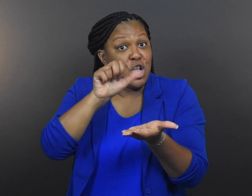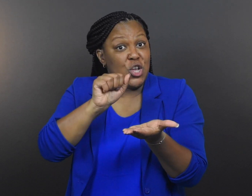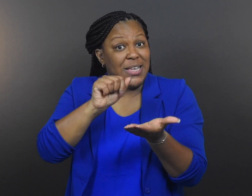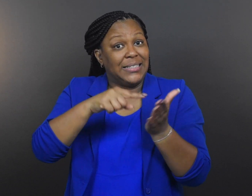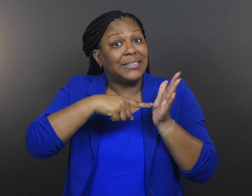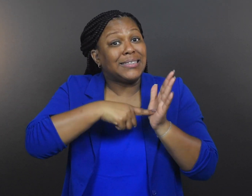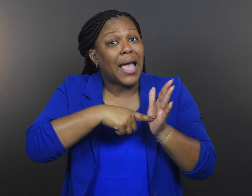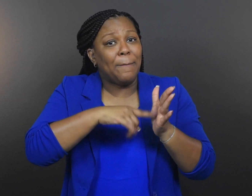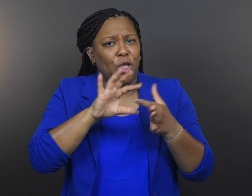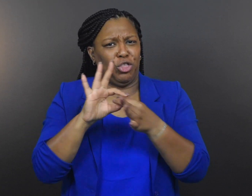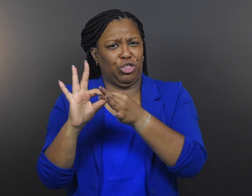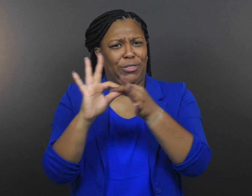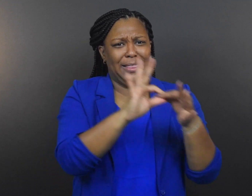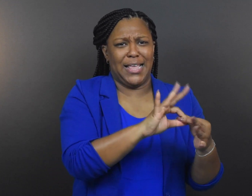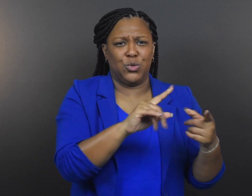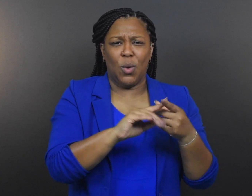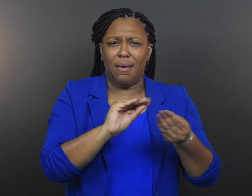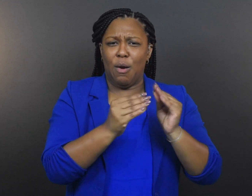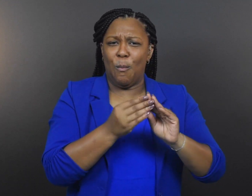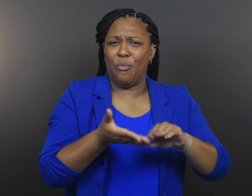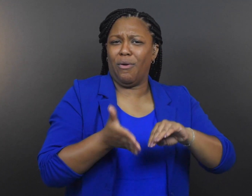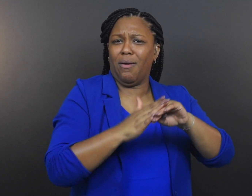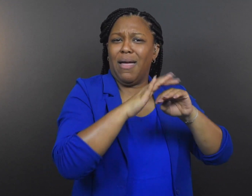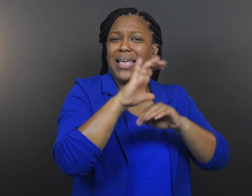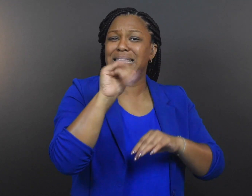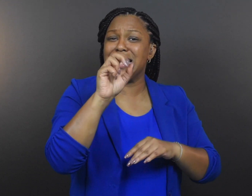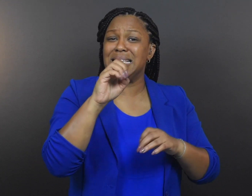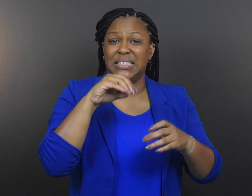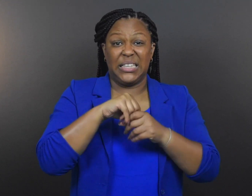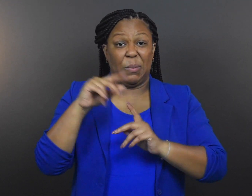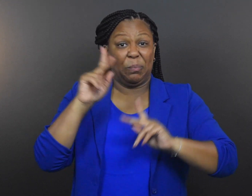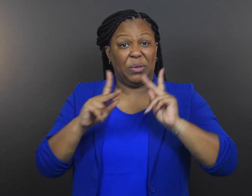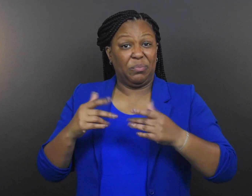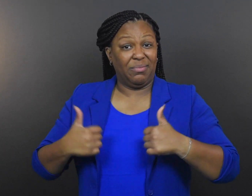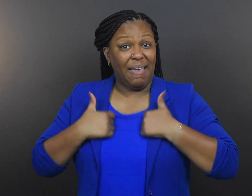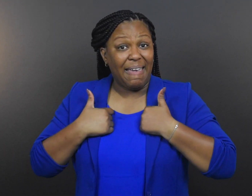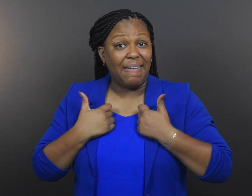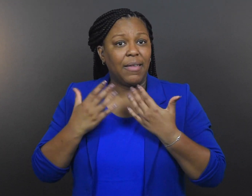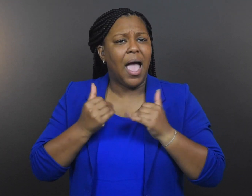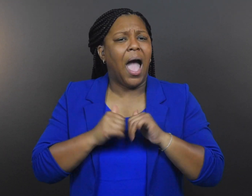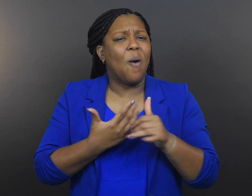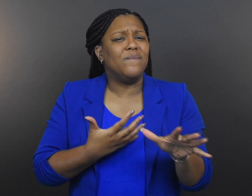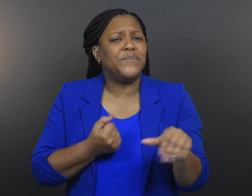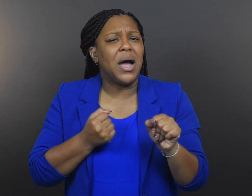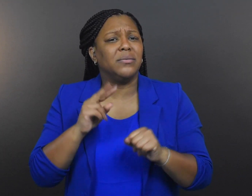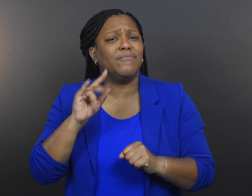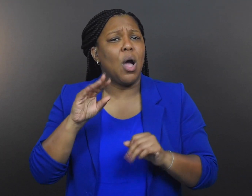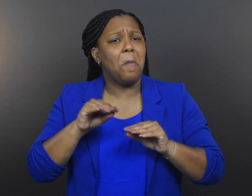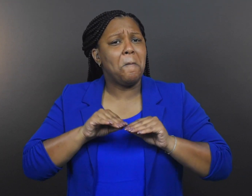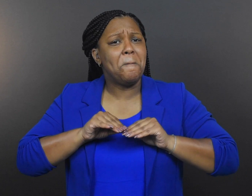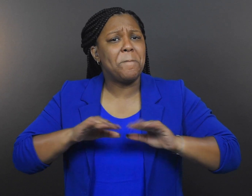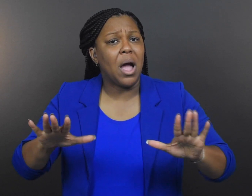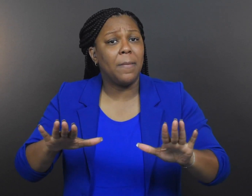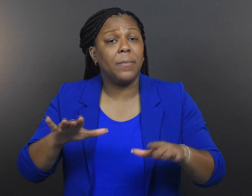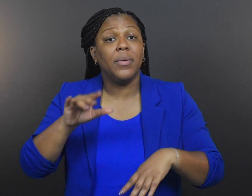sample relates to the number of cases in people and how fast the virus can decay in wastewater.